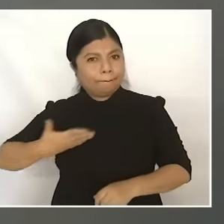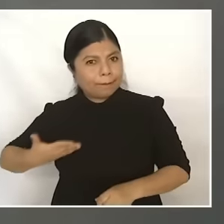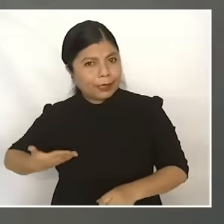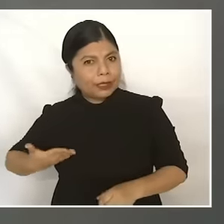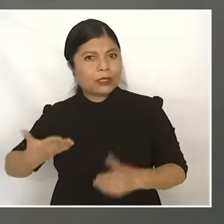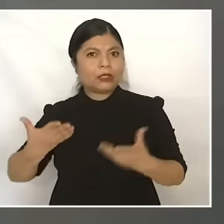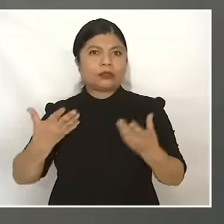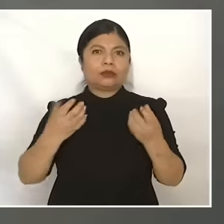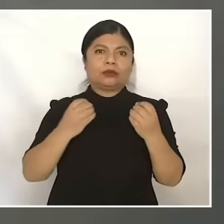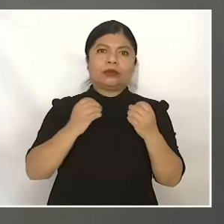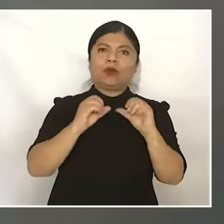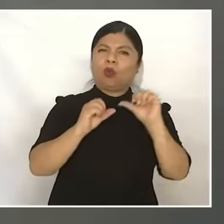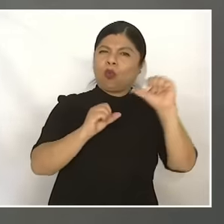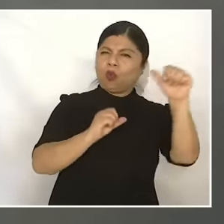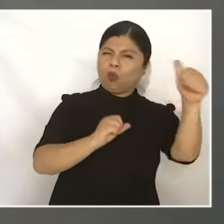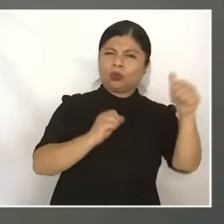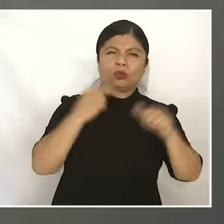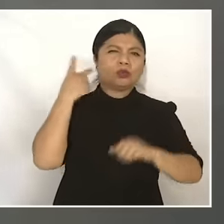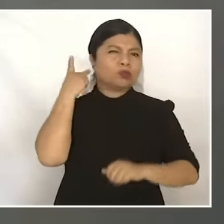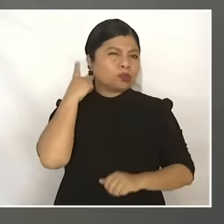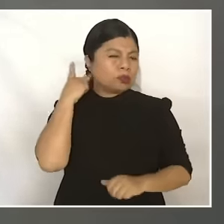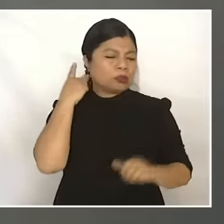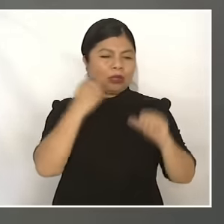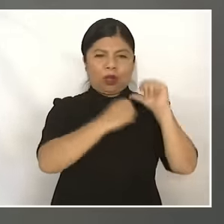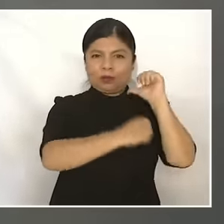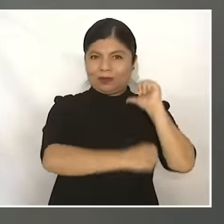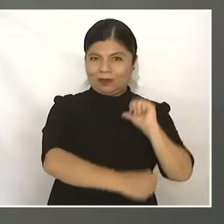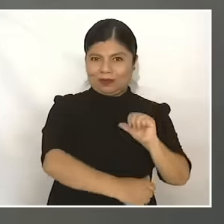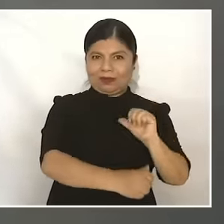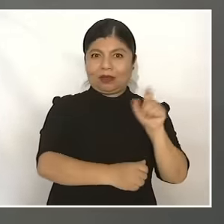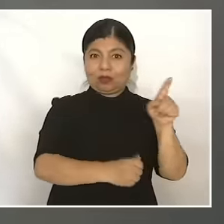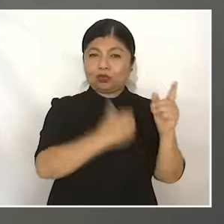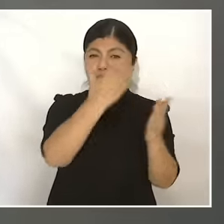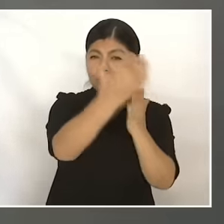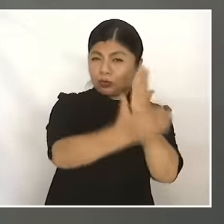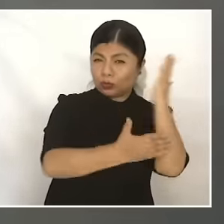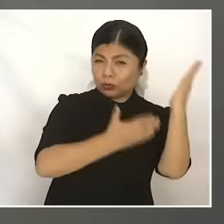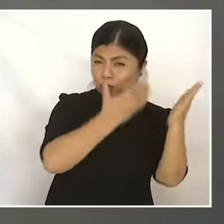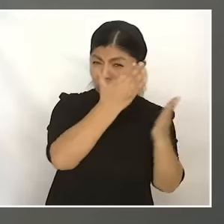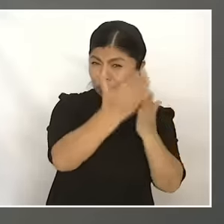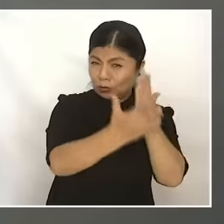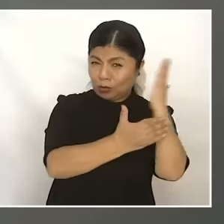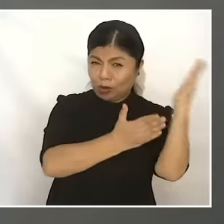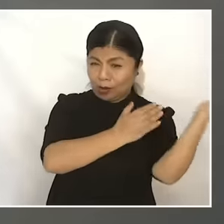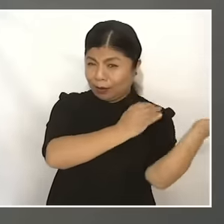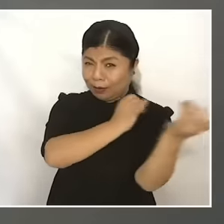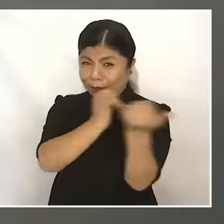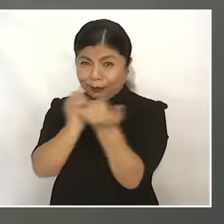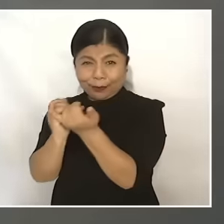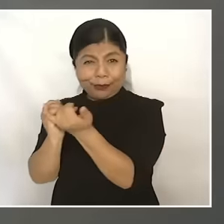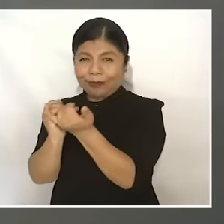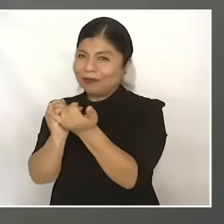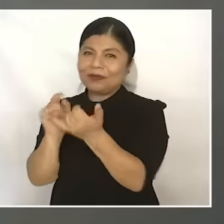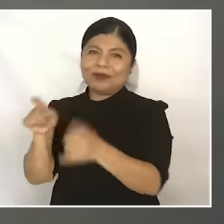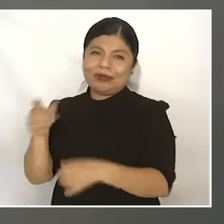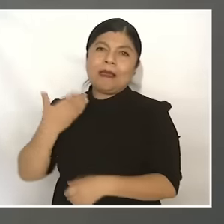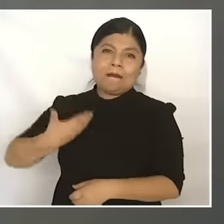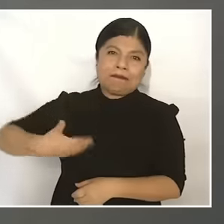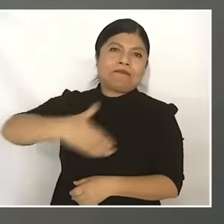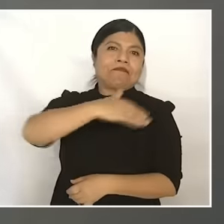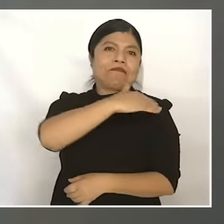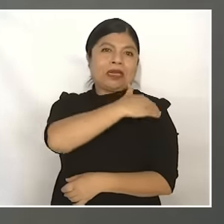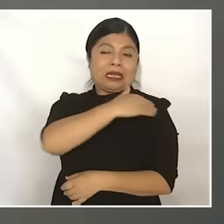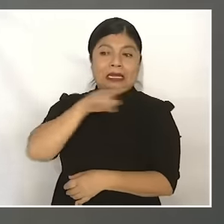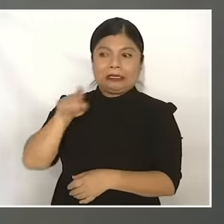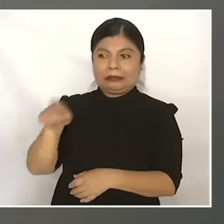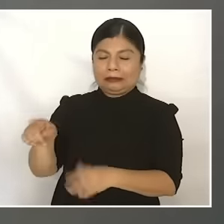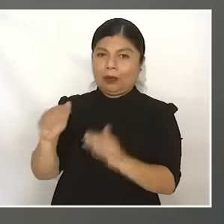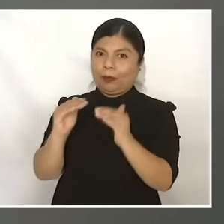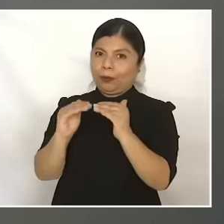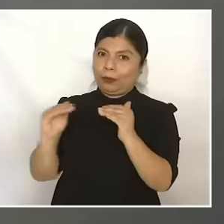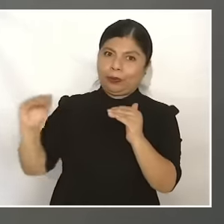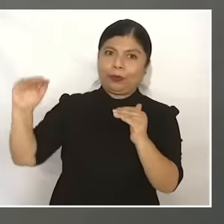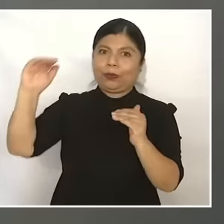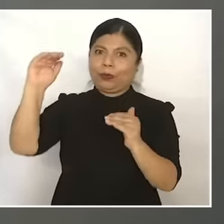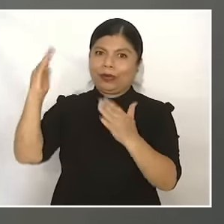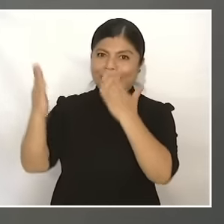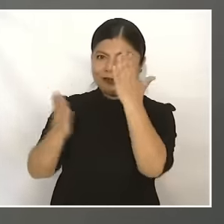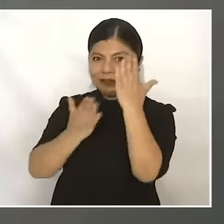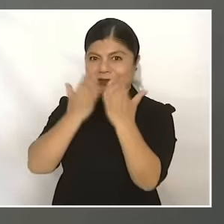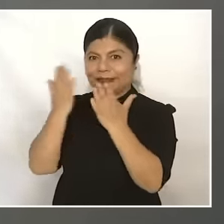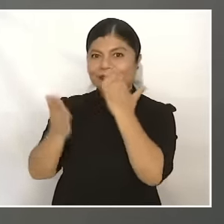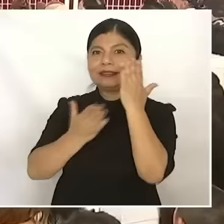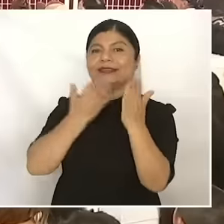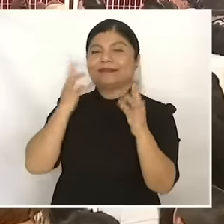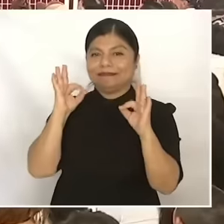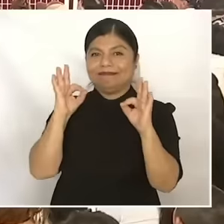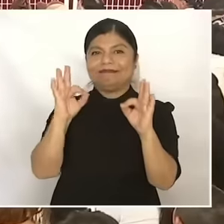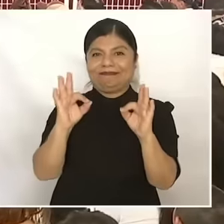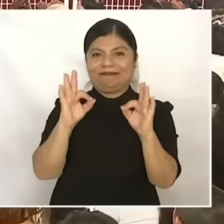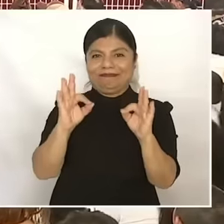we scratch ourselves, we scratch ourselves. but the most important thing is the convictions and he has